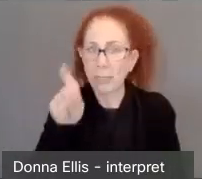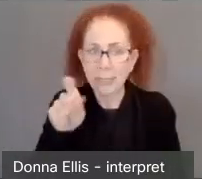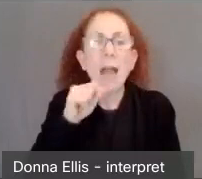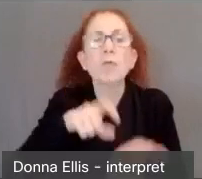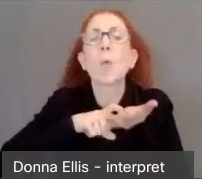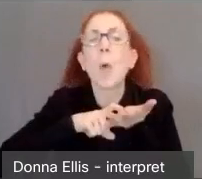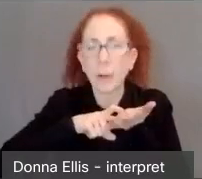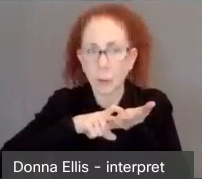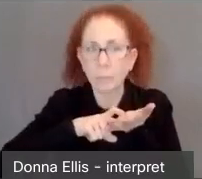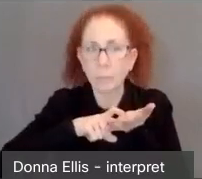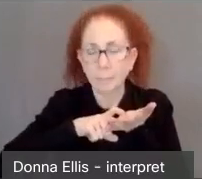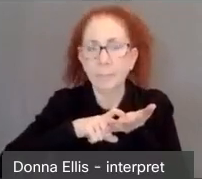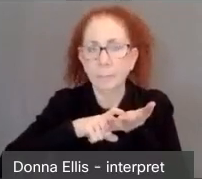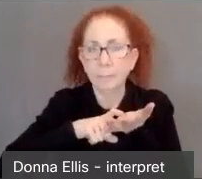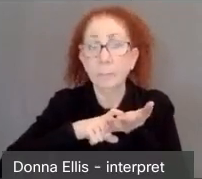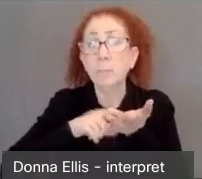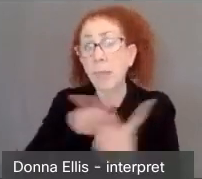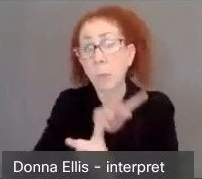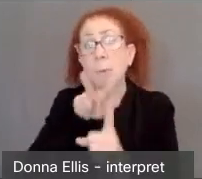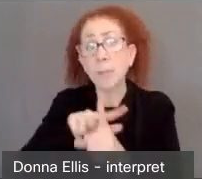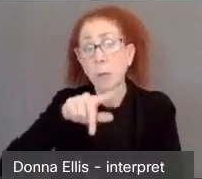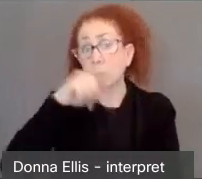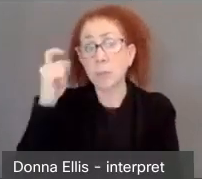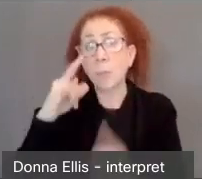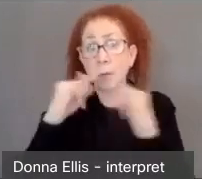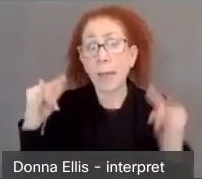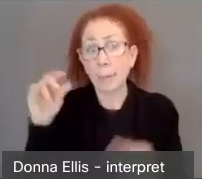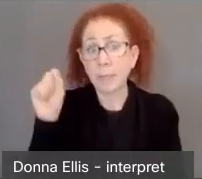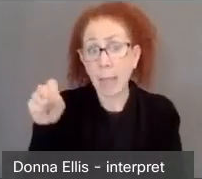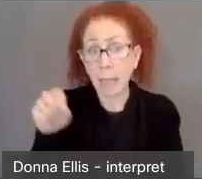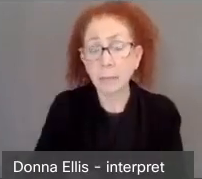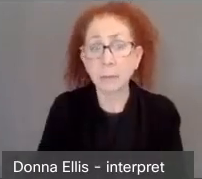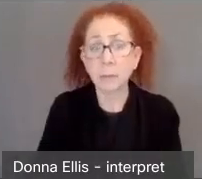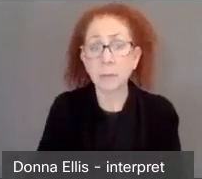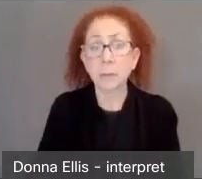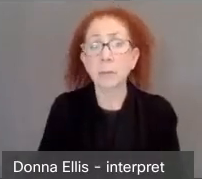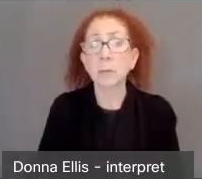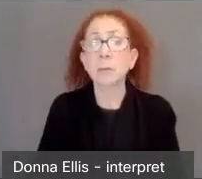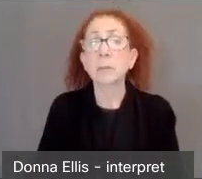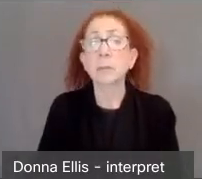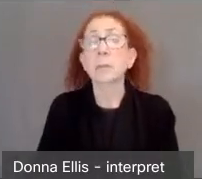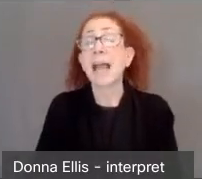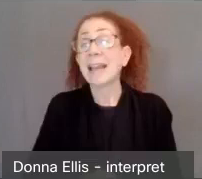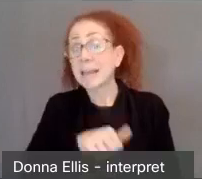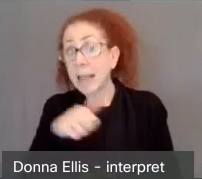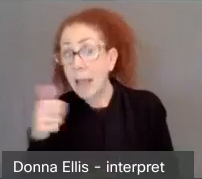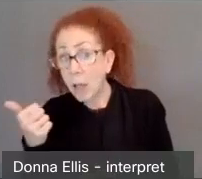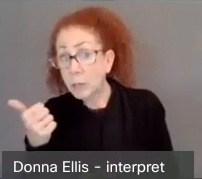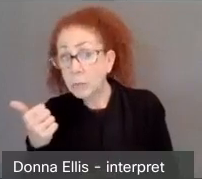So that would apply to summer camps. Anything beyond that will just have to remain to be